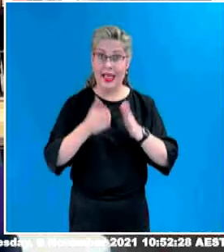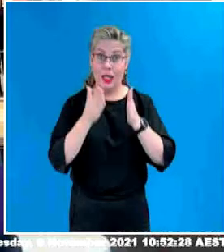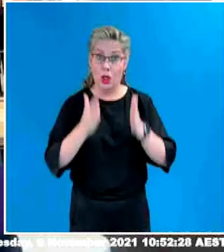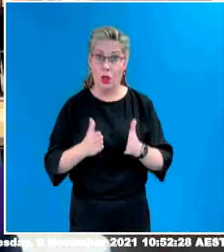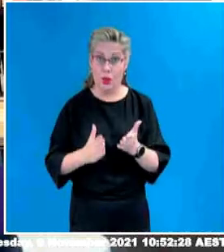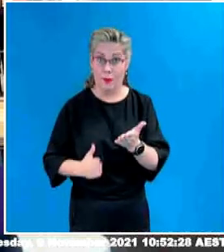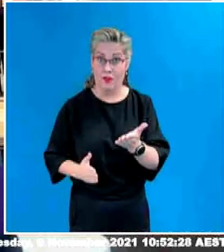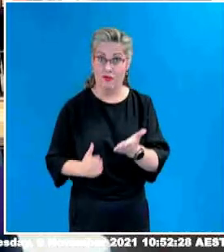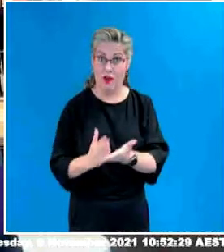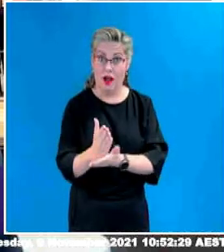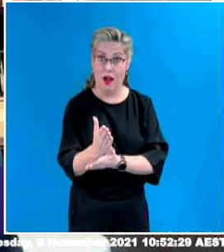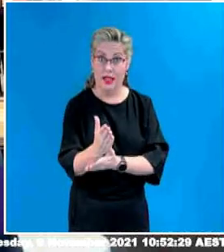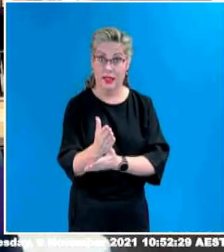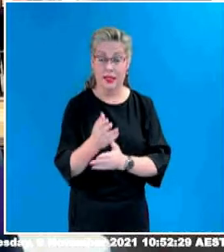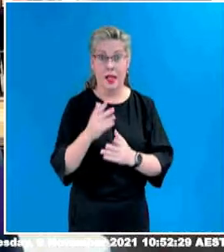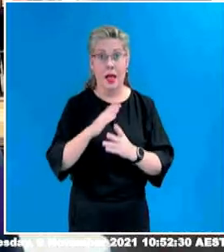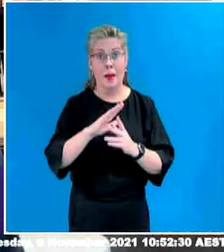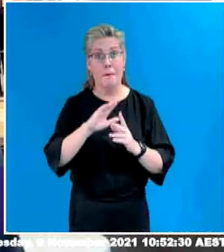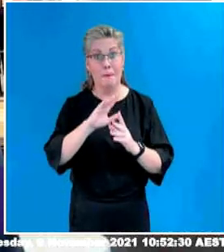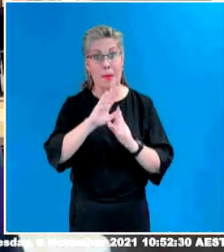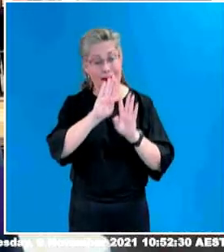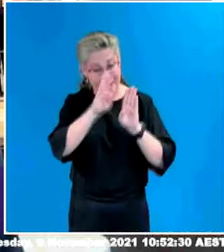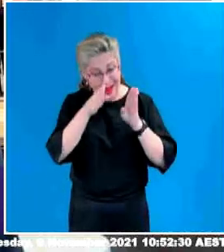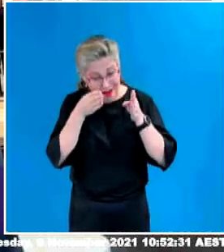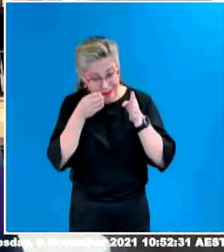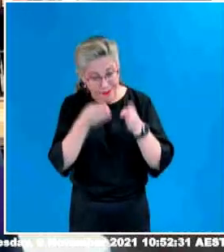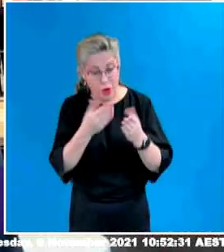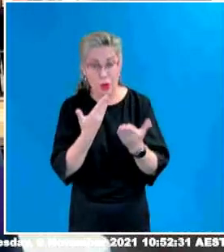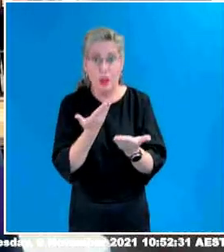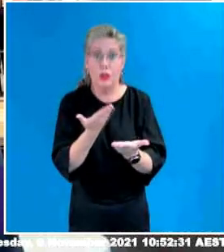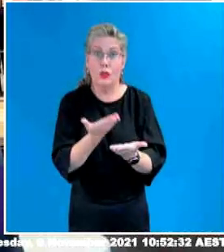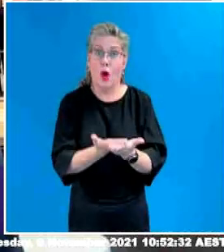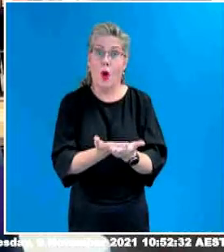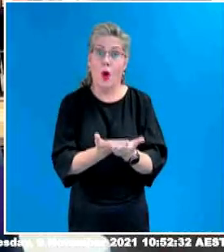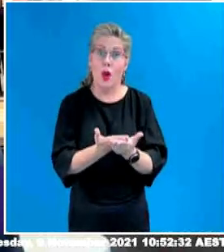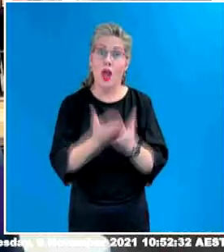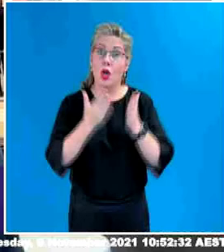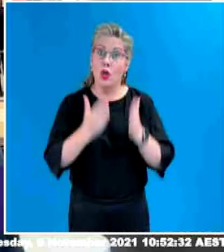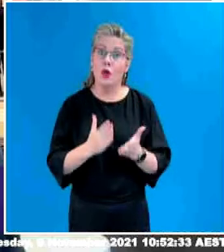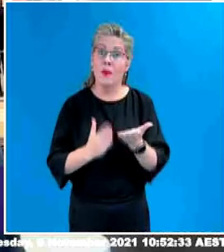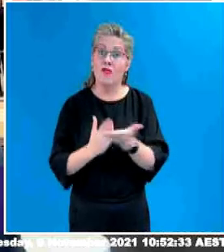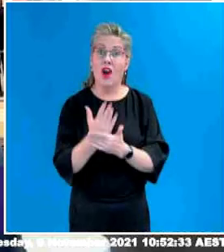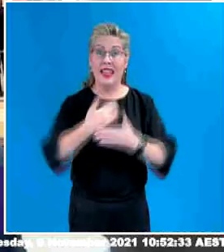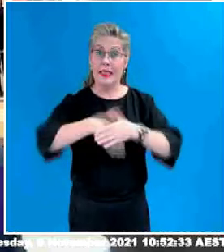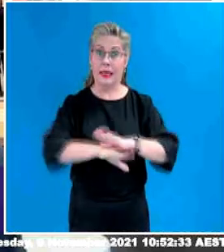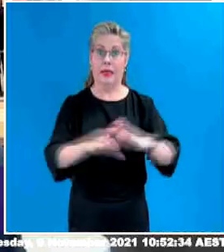particular focus on human rights for corporations and, specifically, human